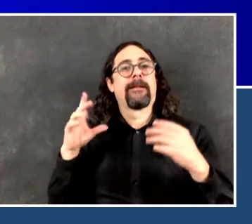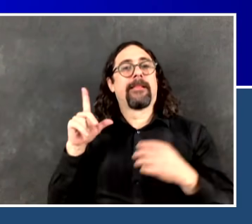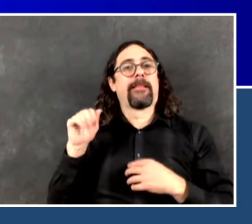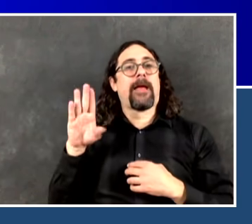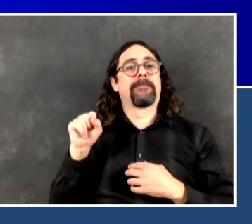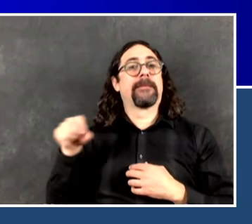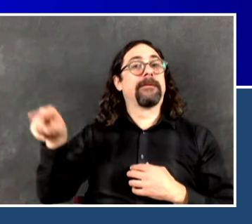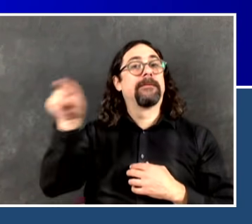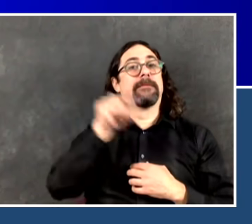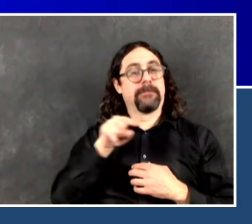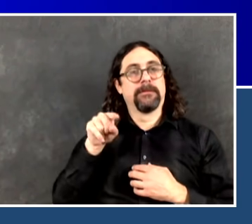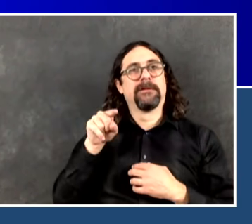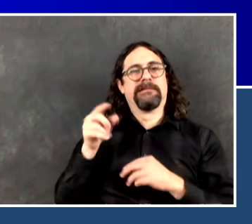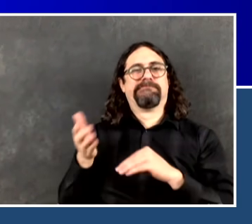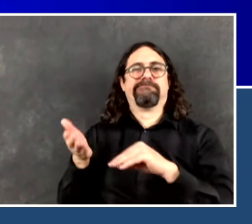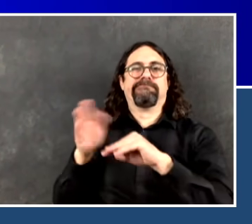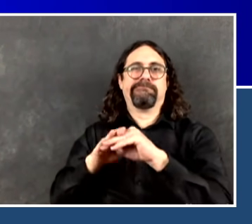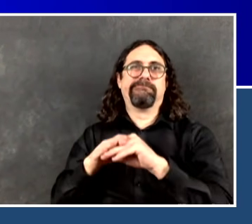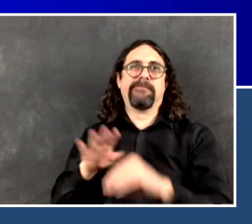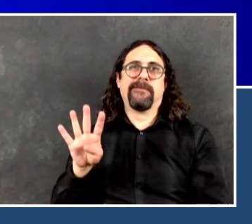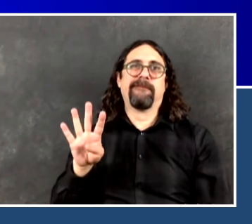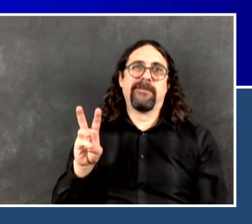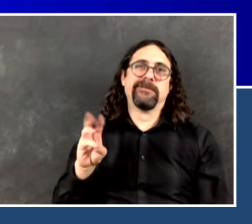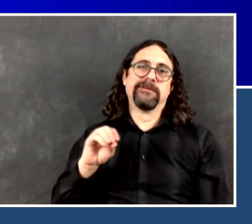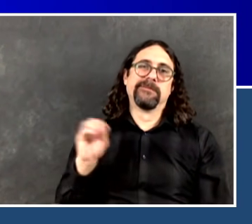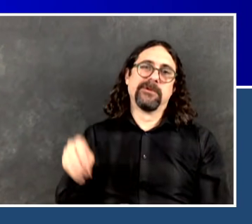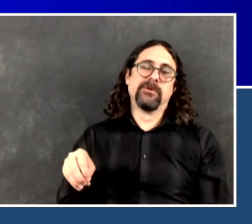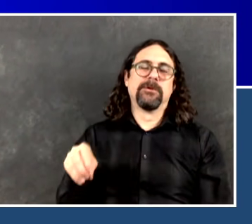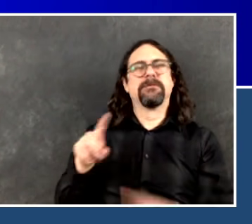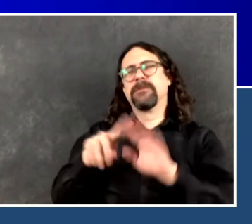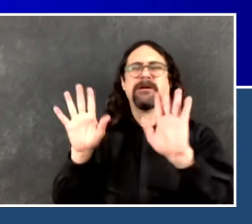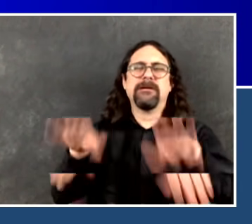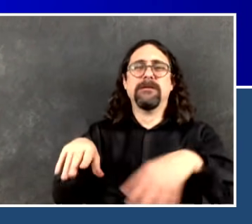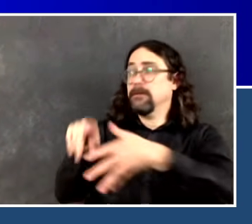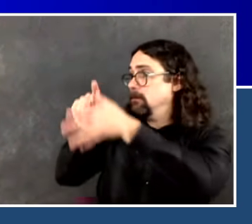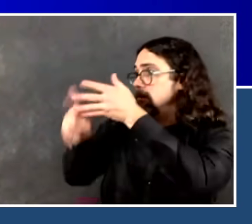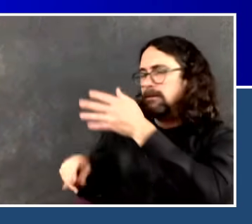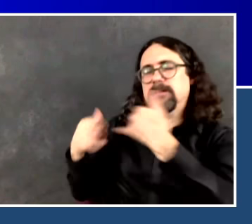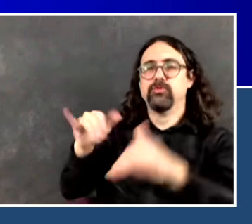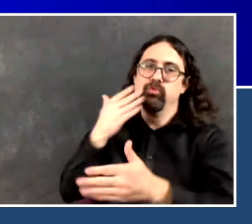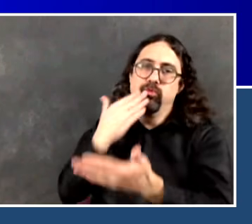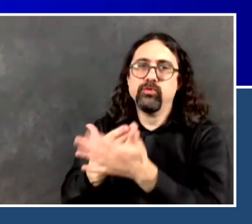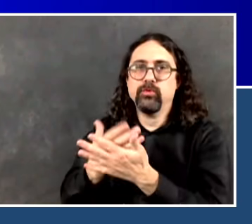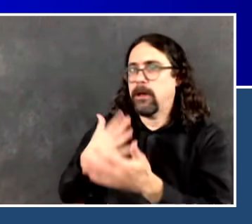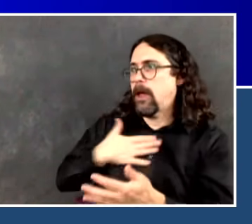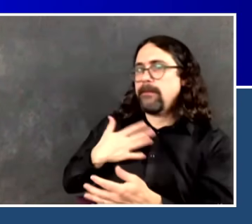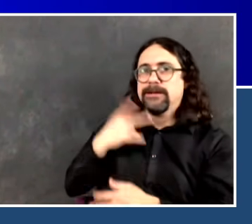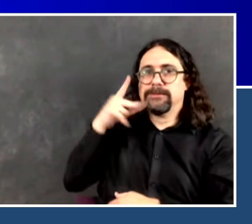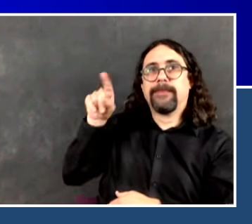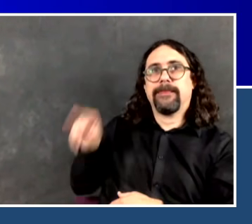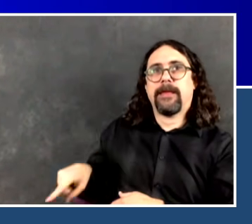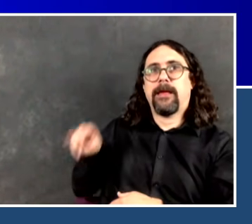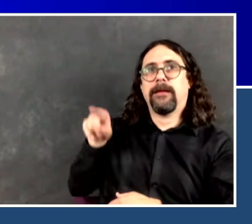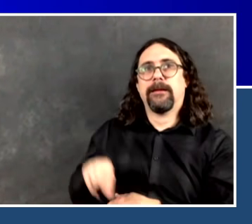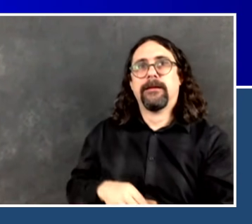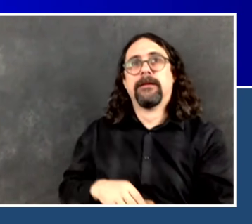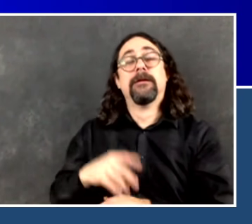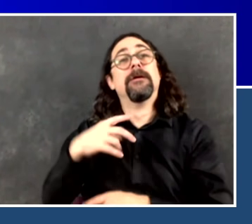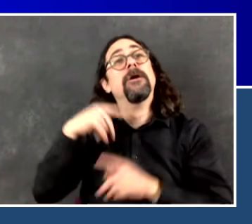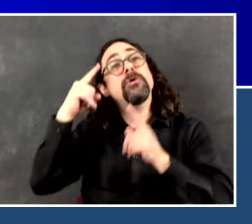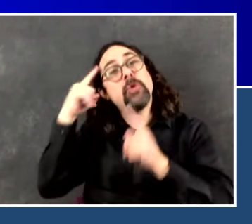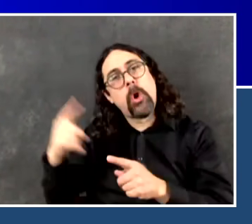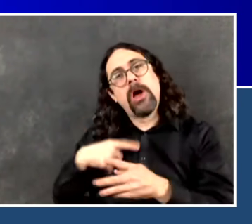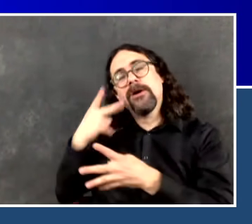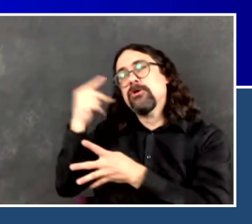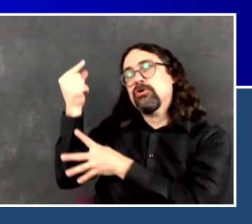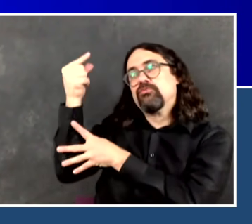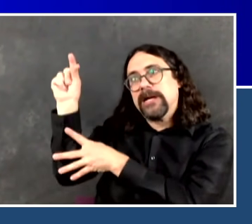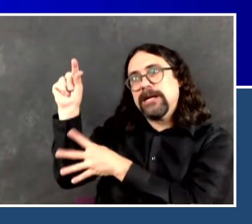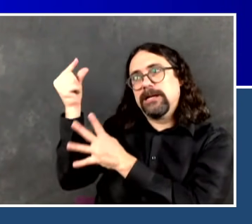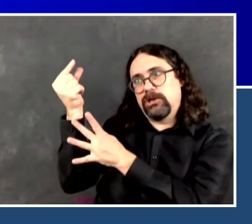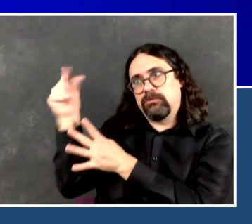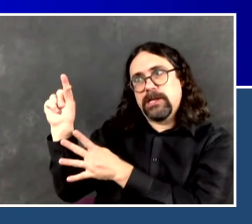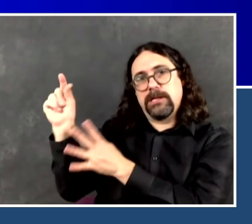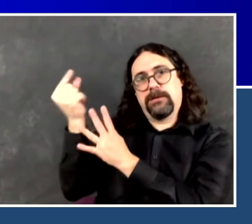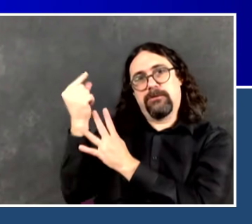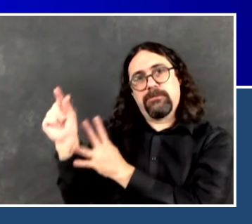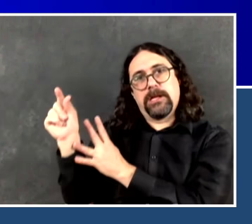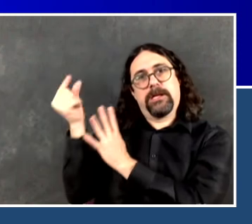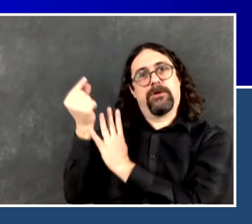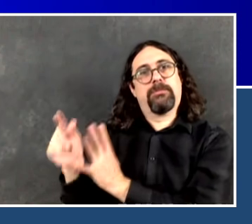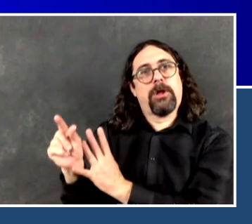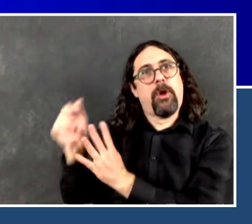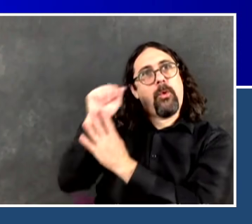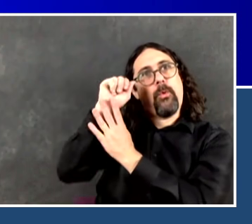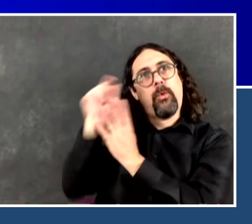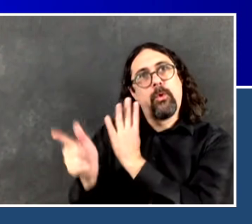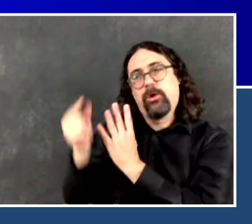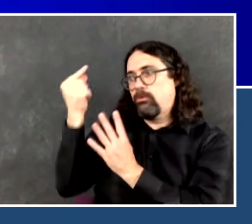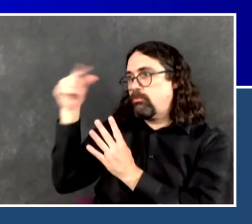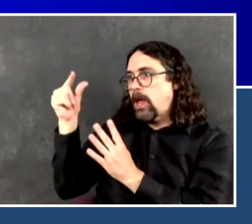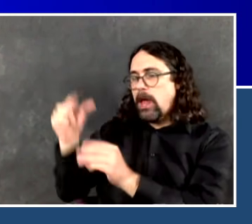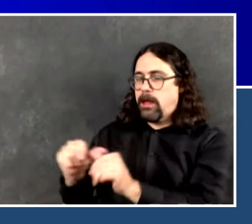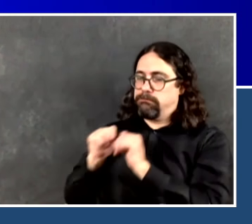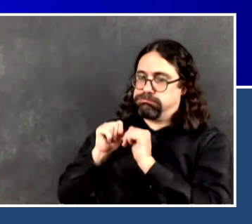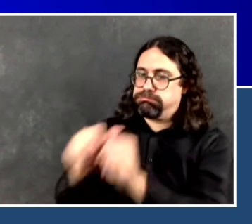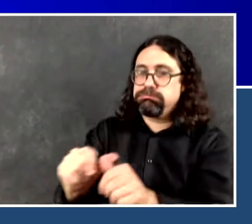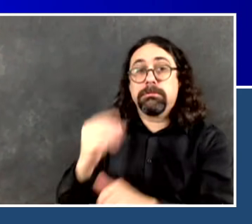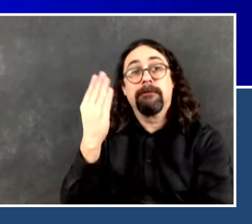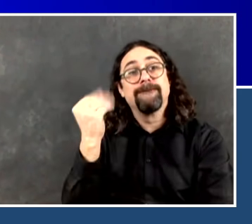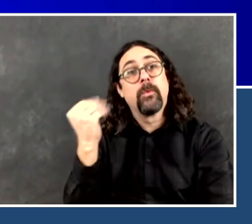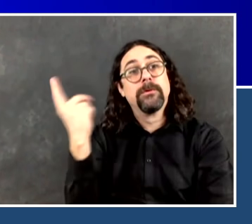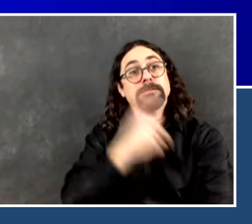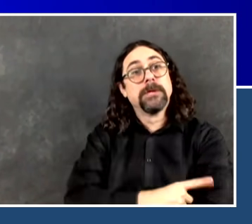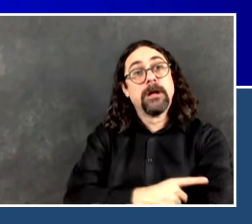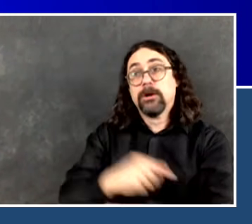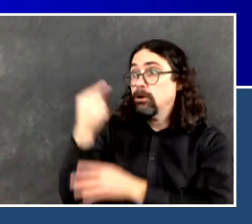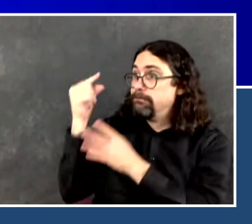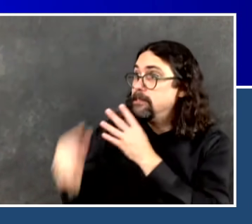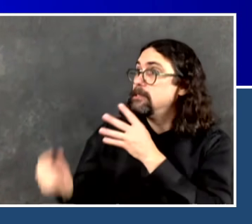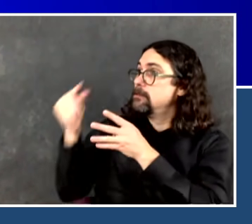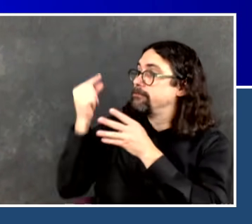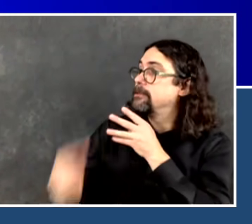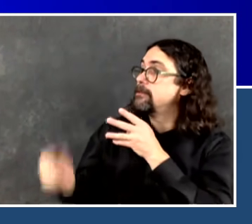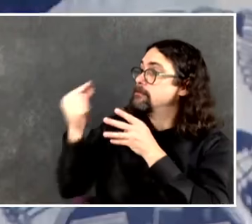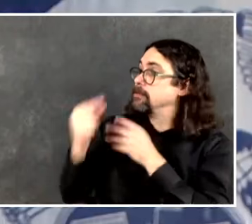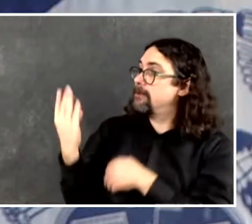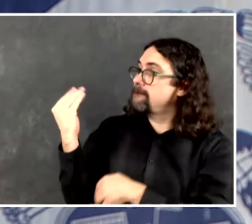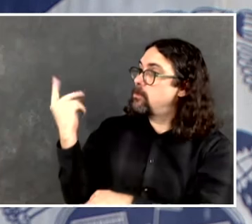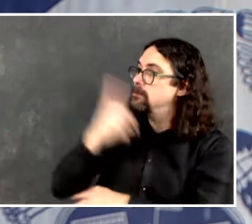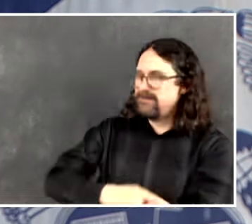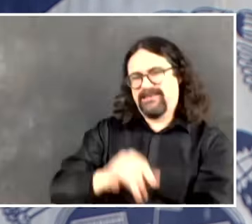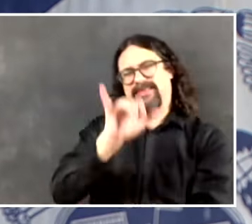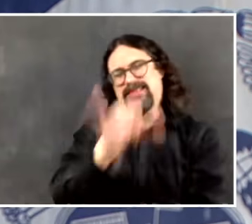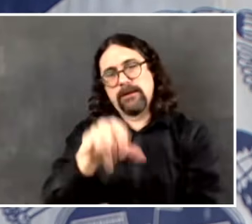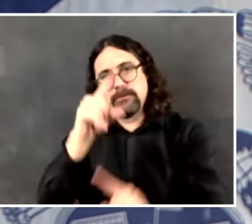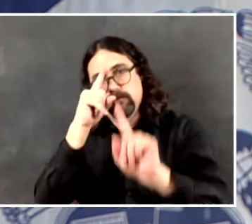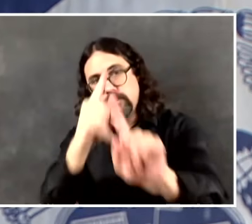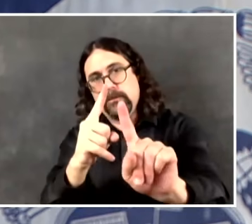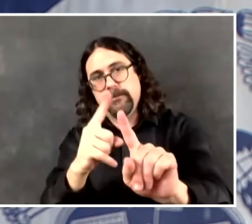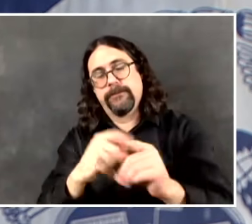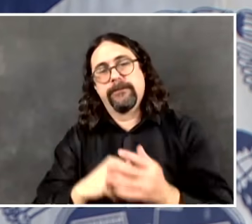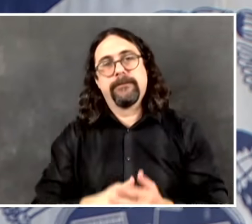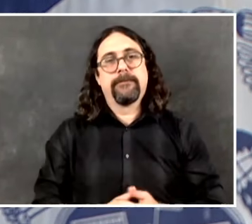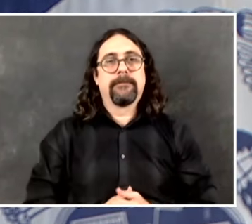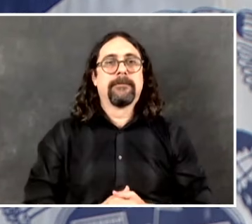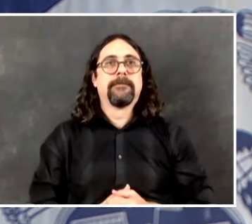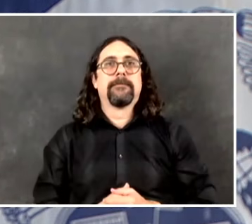TO